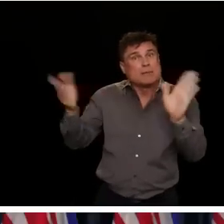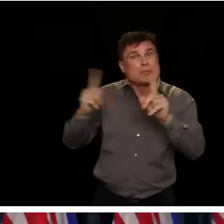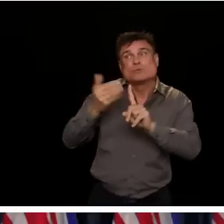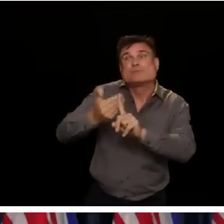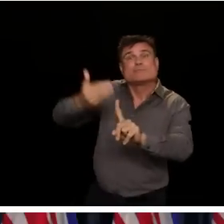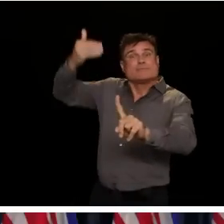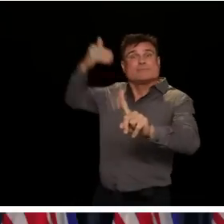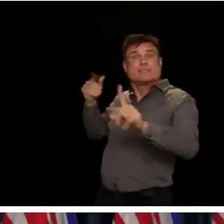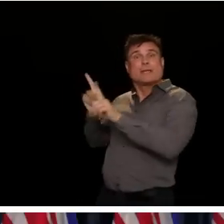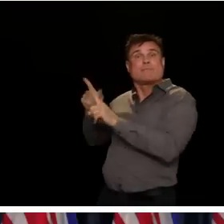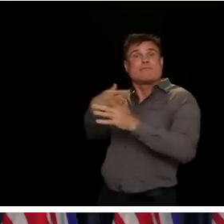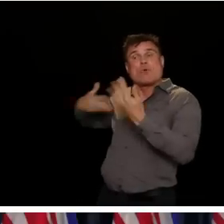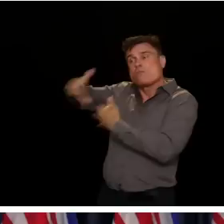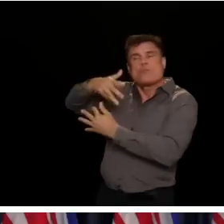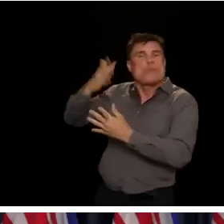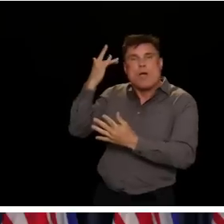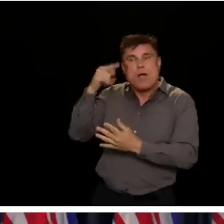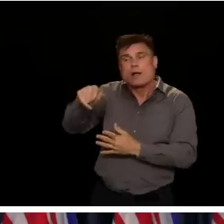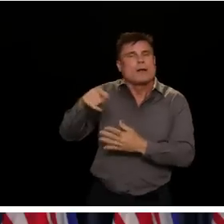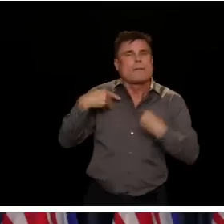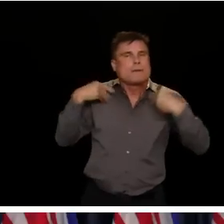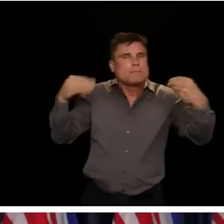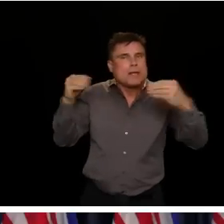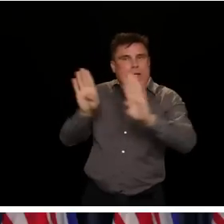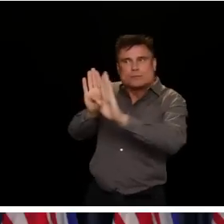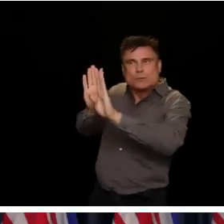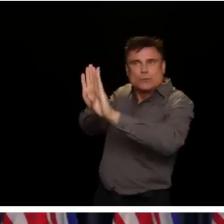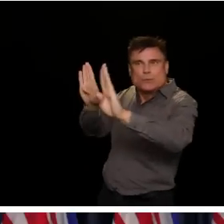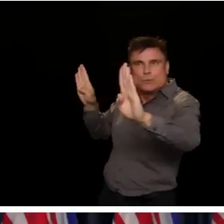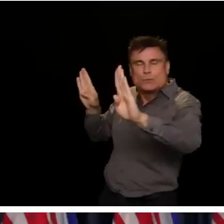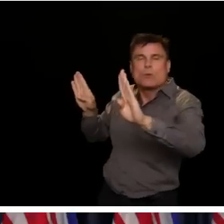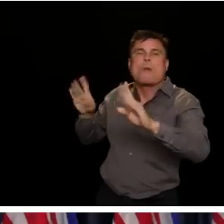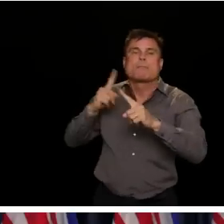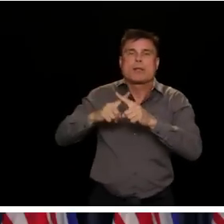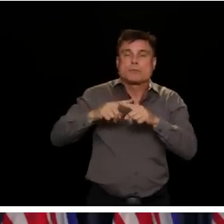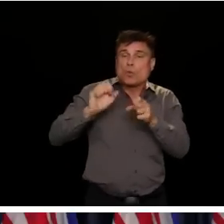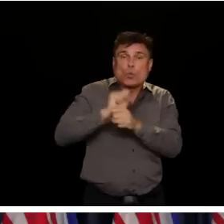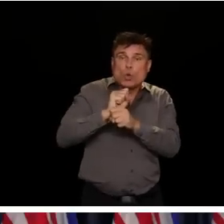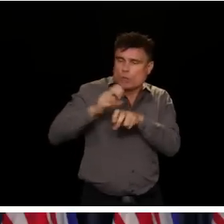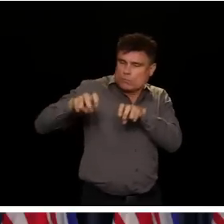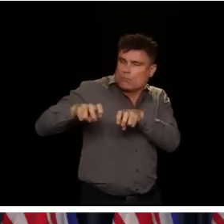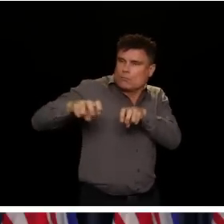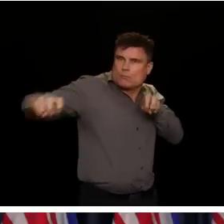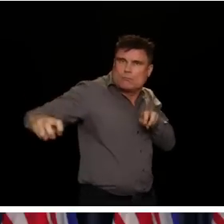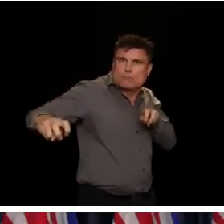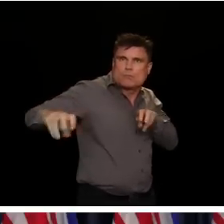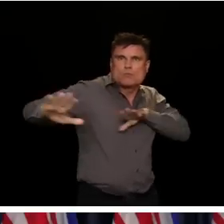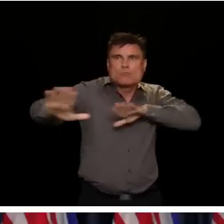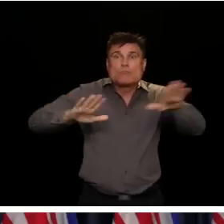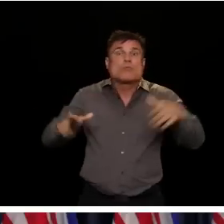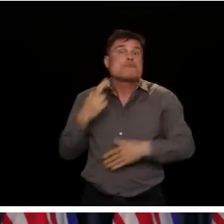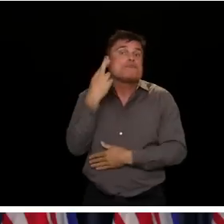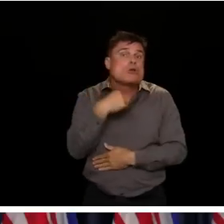on the patio. Those are things that are safe contacts and we can see from our models